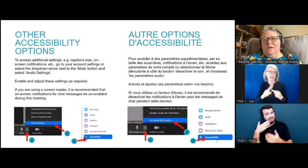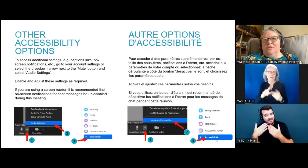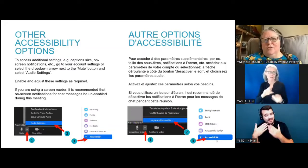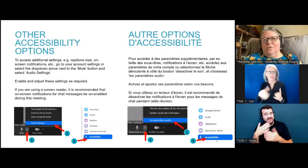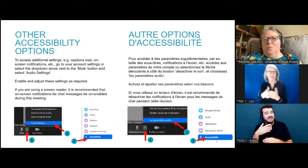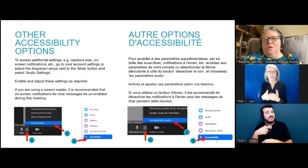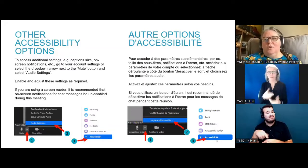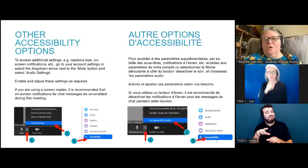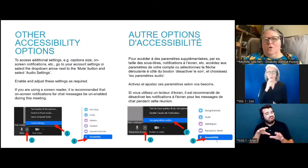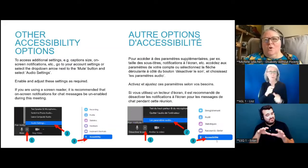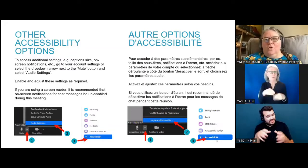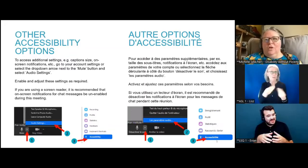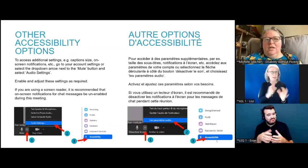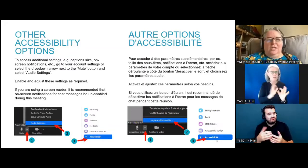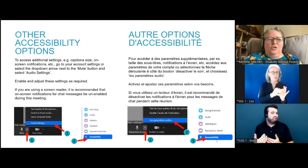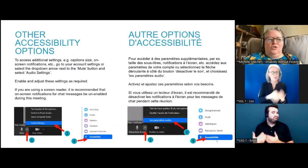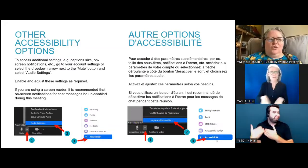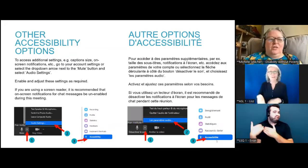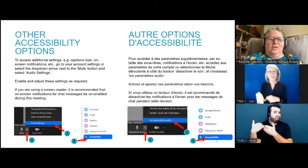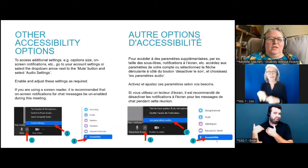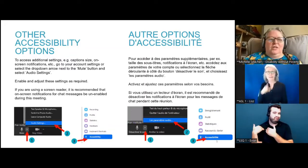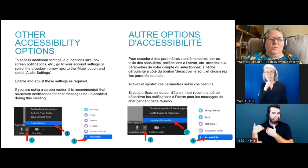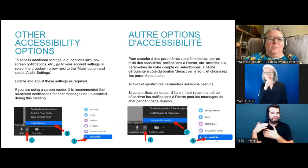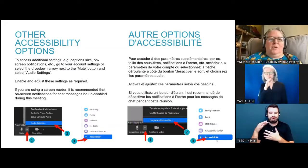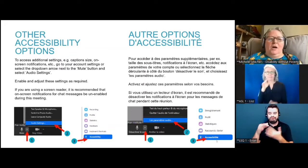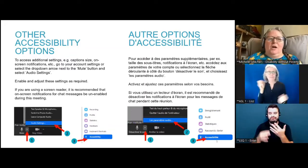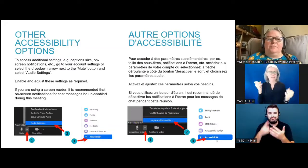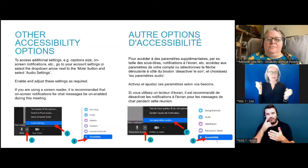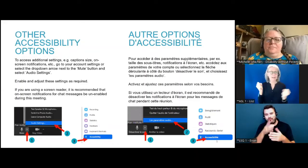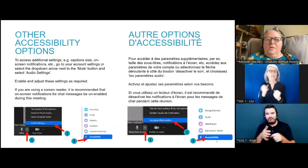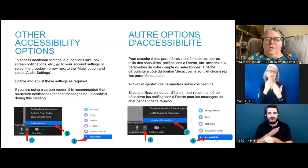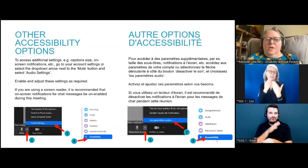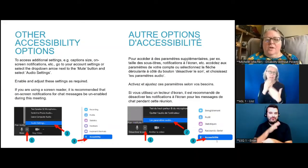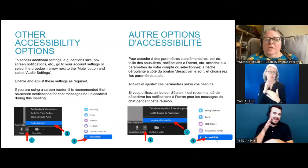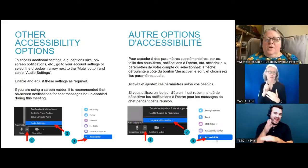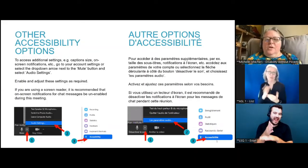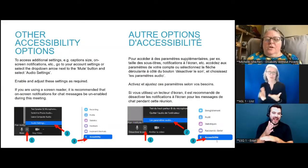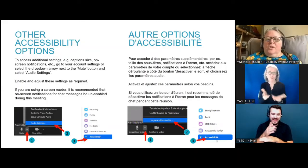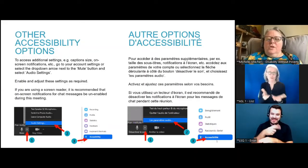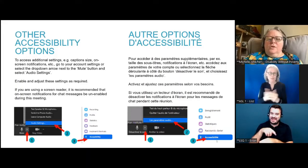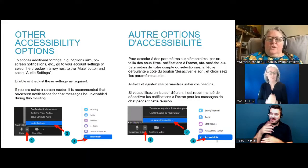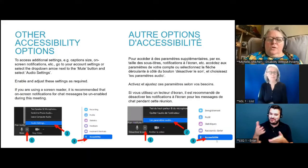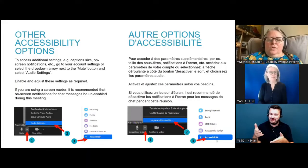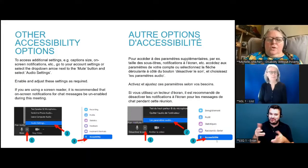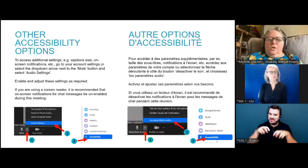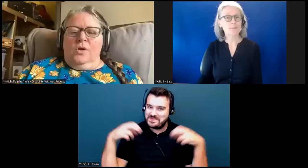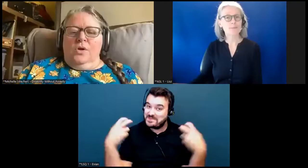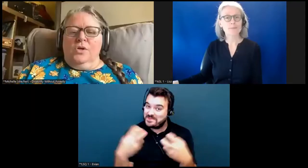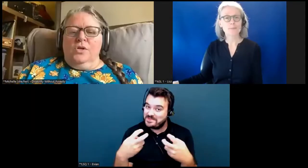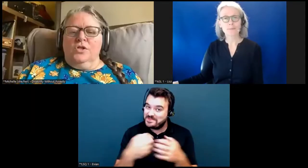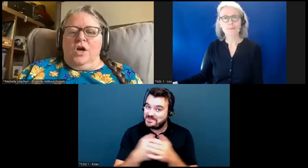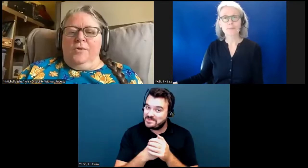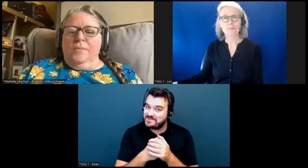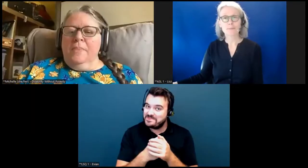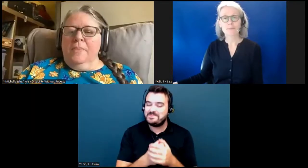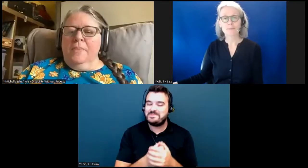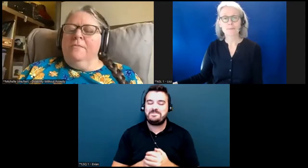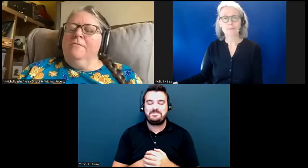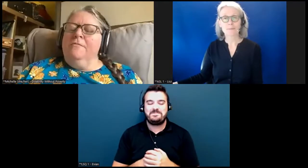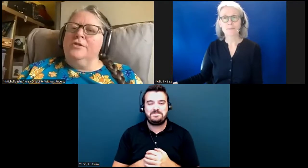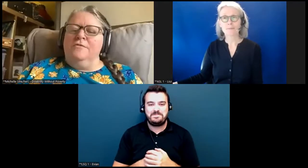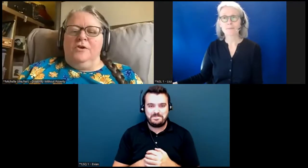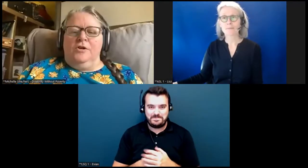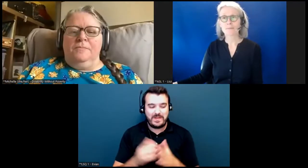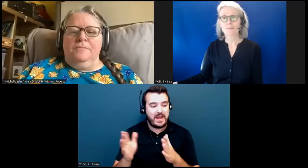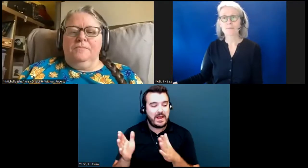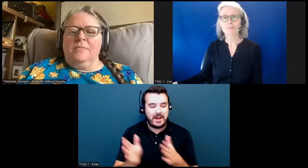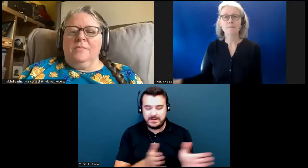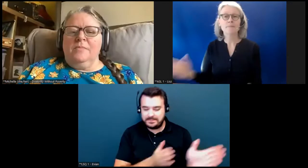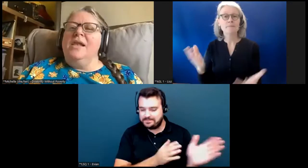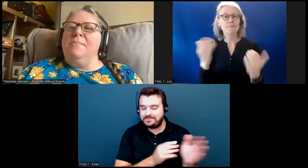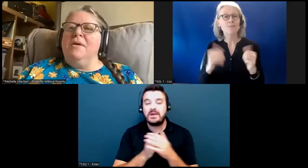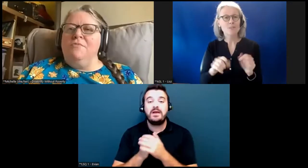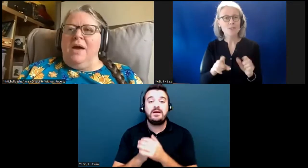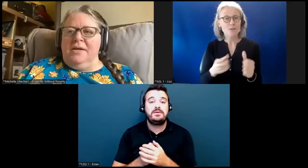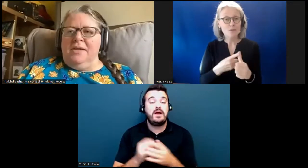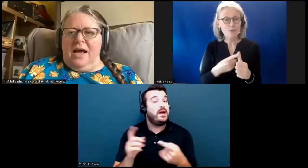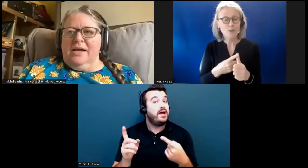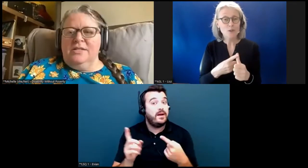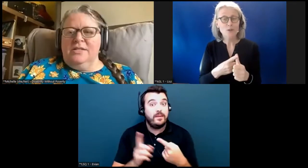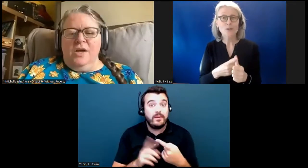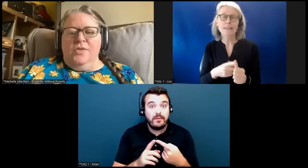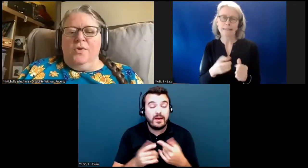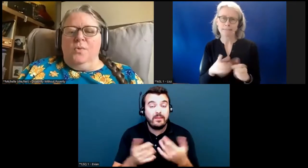SURE THAT WE CAN ALL ENJOY THIS WEBINAR. SO FIRST OF ALL, LET ME RECOGNIZE THAT WE